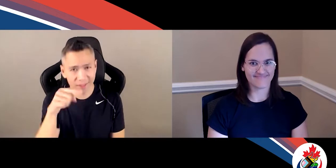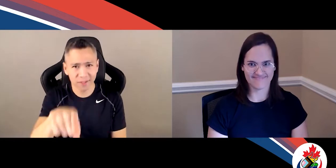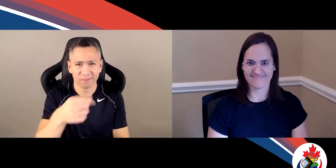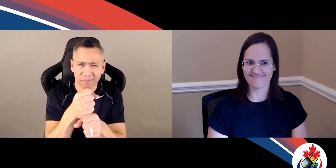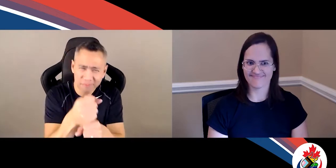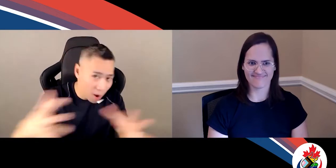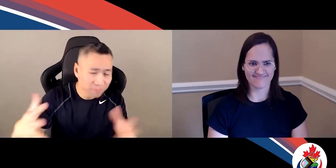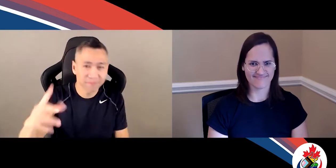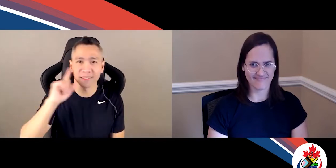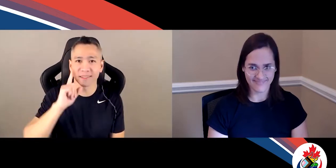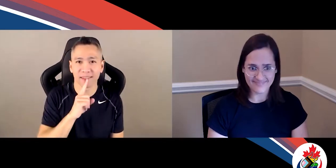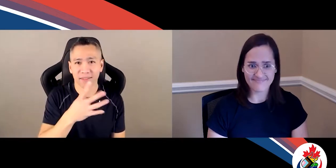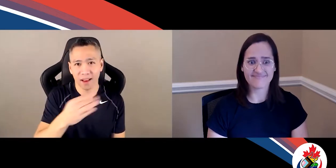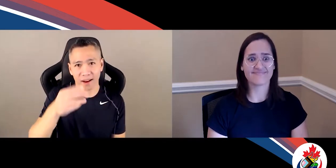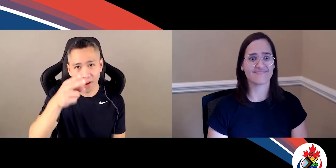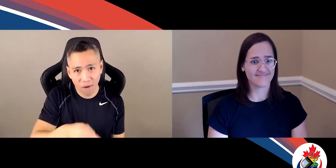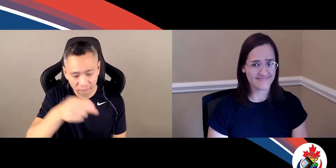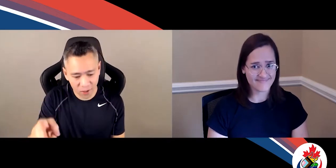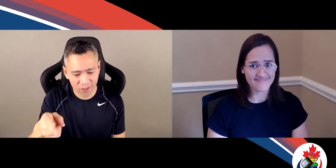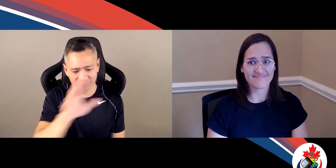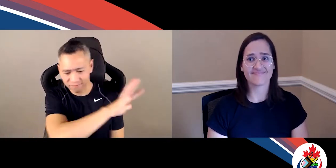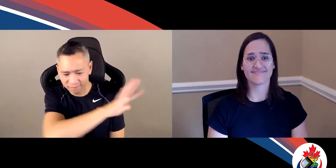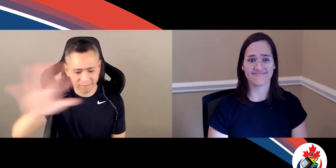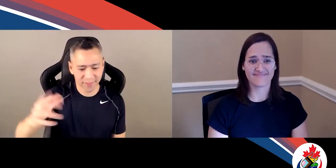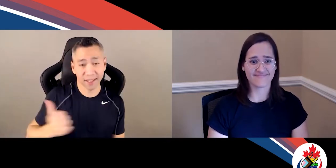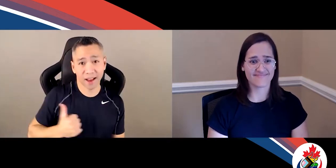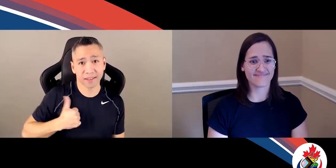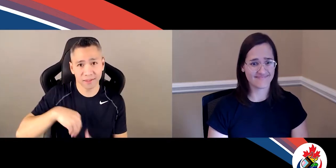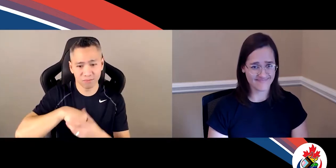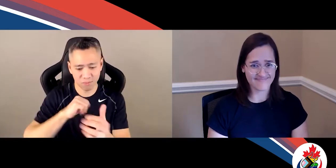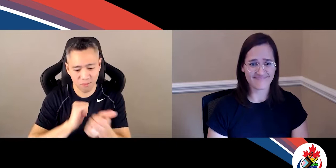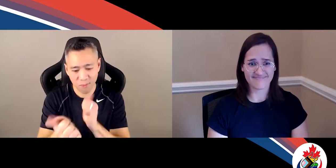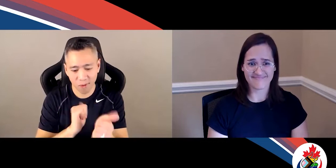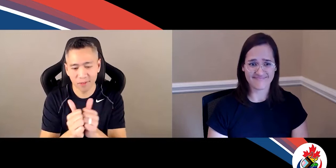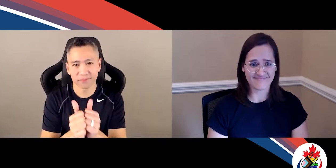witnessed the growth of Deaf and hard-of-hearing Canadians in sports.